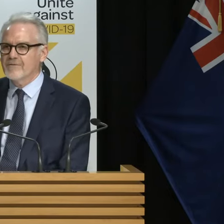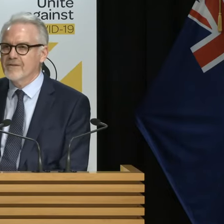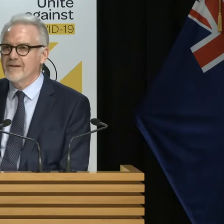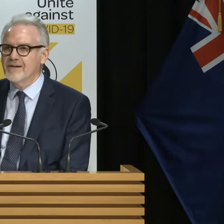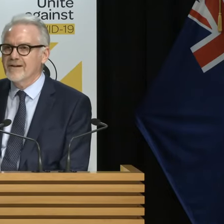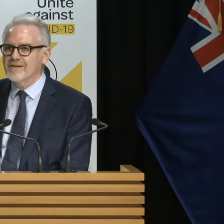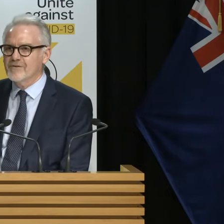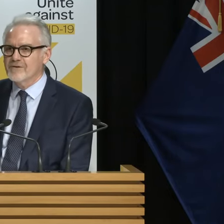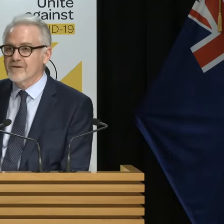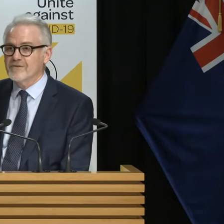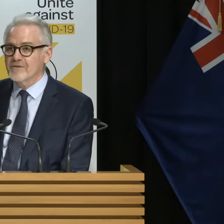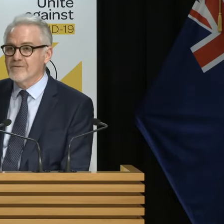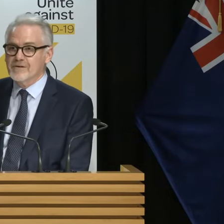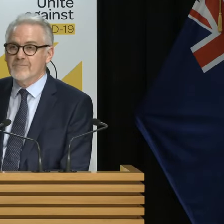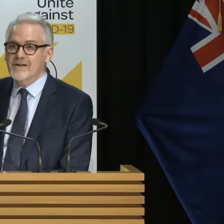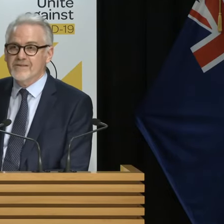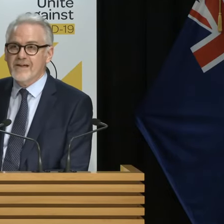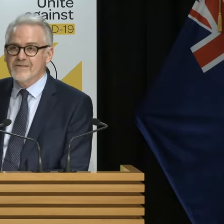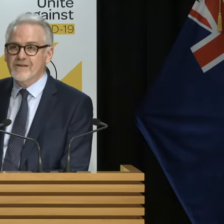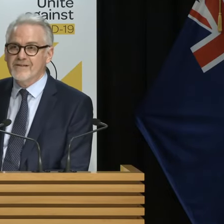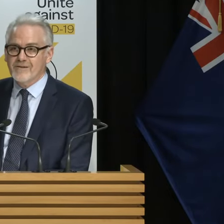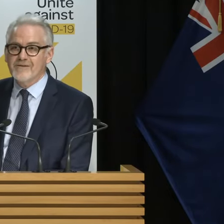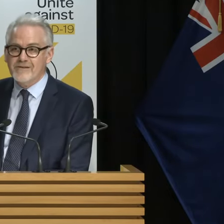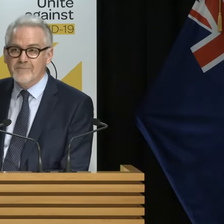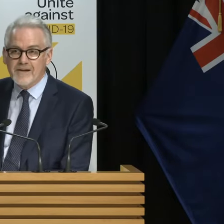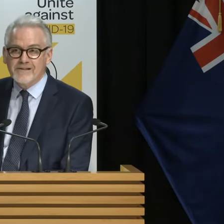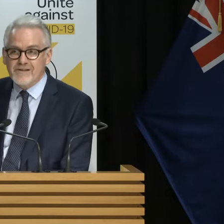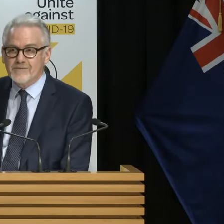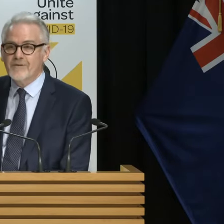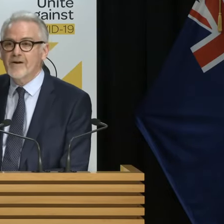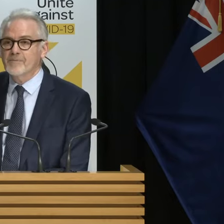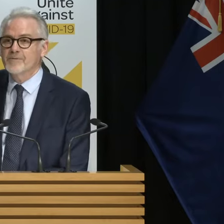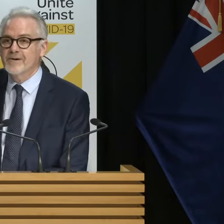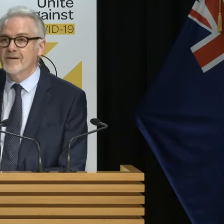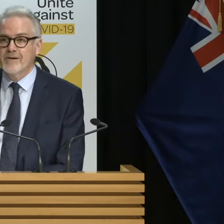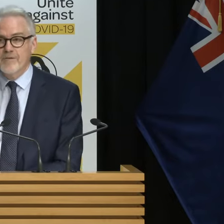But I'll go back to my comment before about the focus on